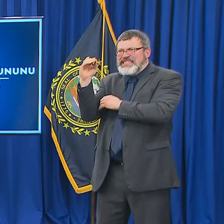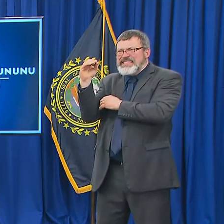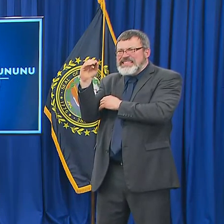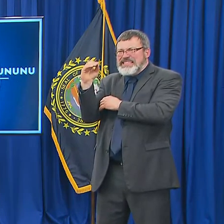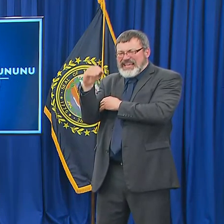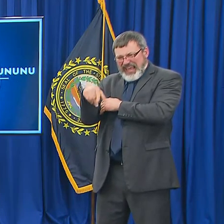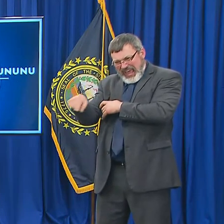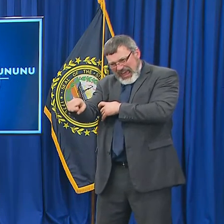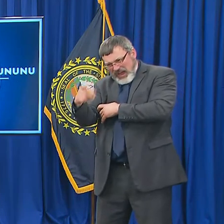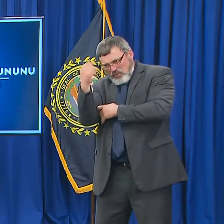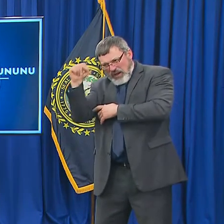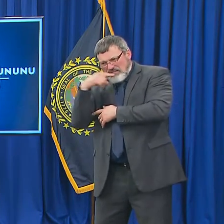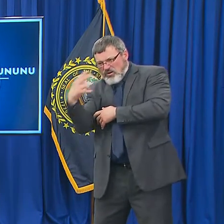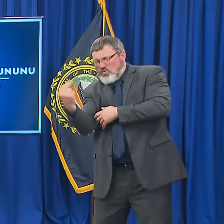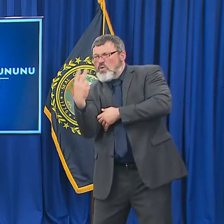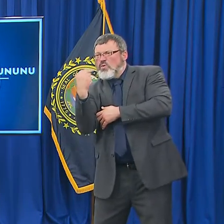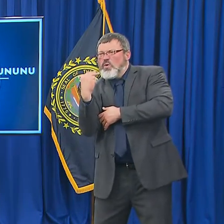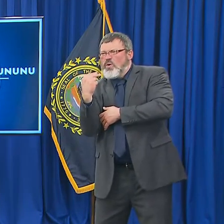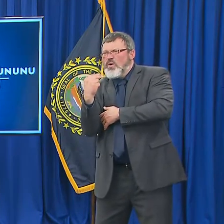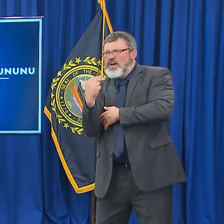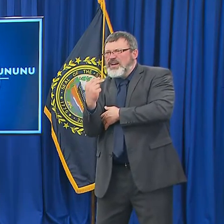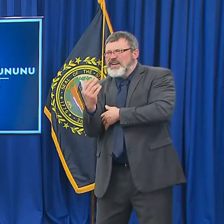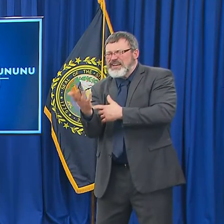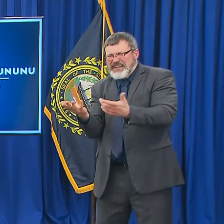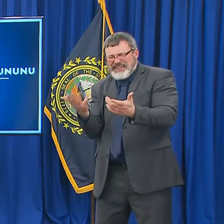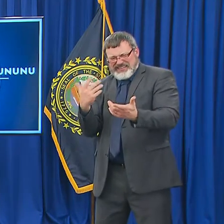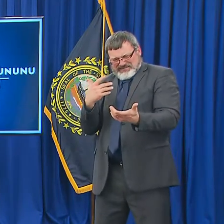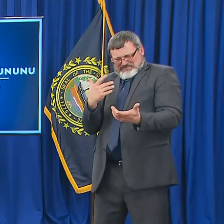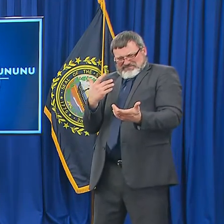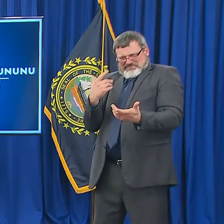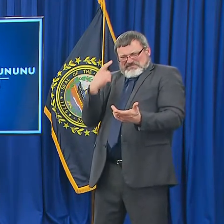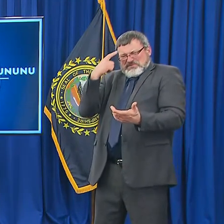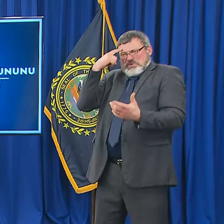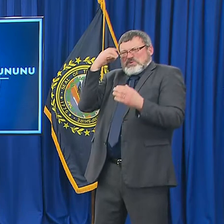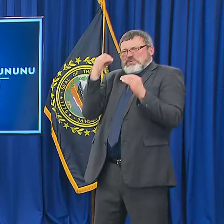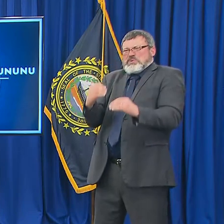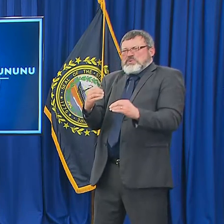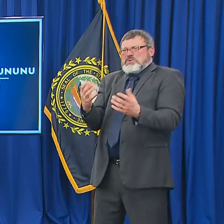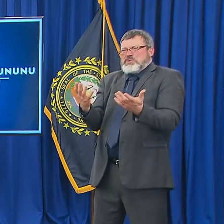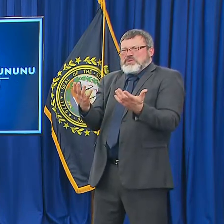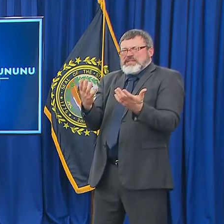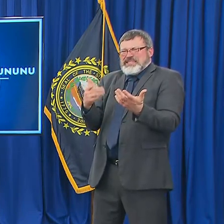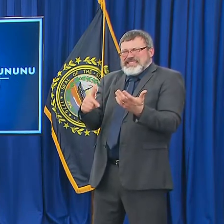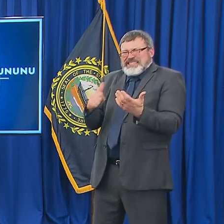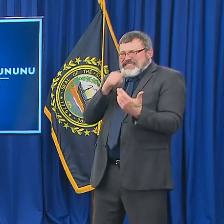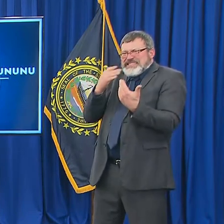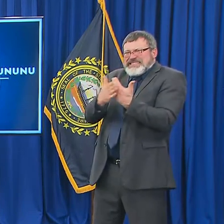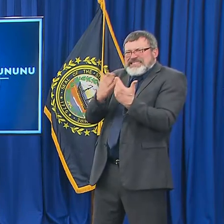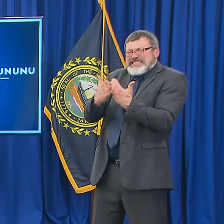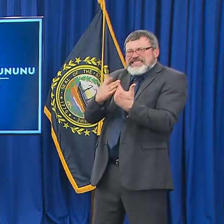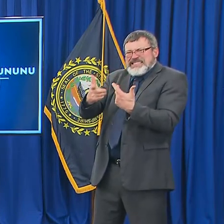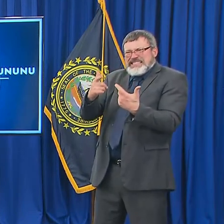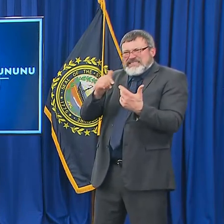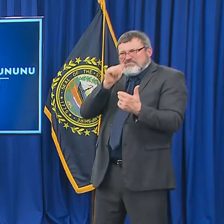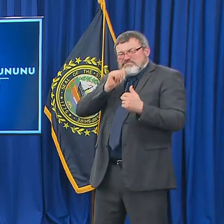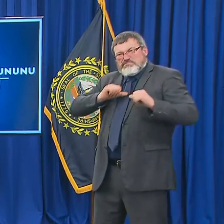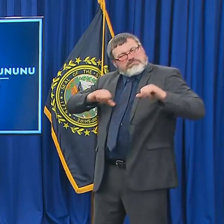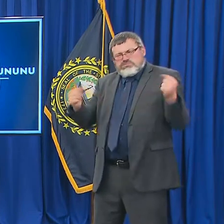and dairy providers in Dover offering things providers in Laconia and in other places all offering to help to be part of that support